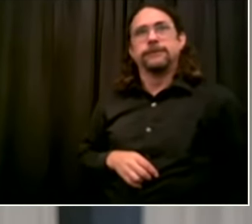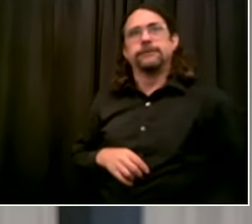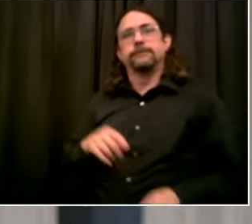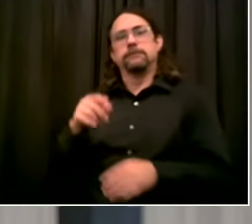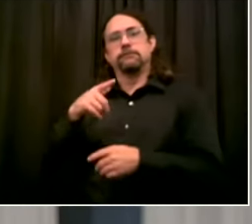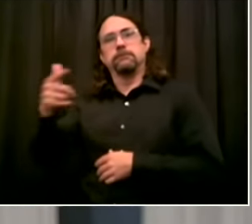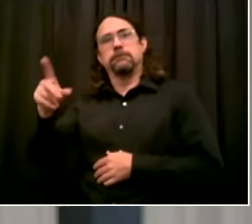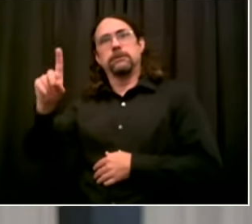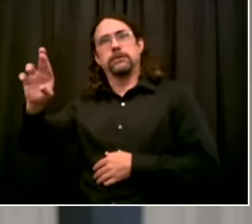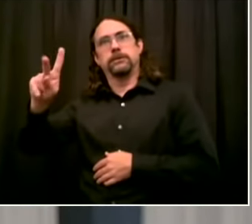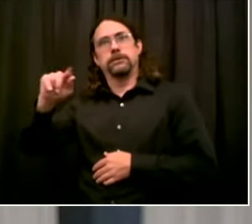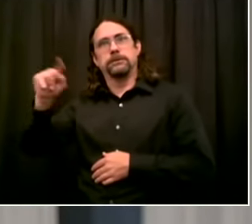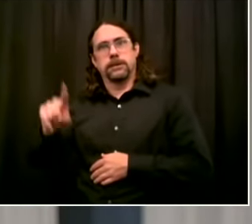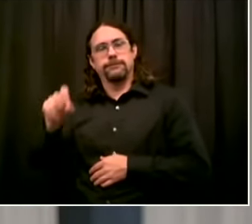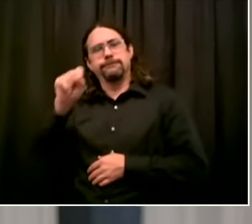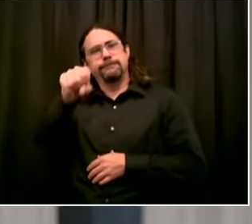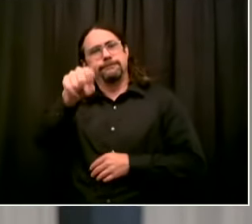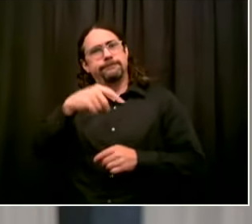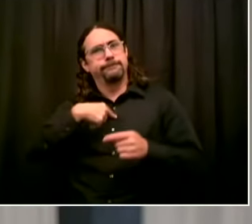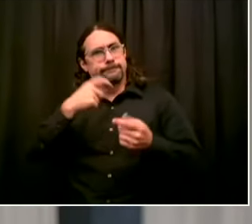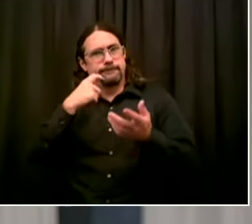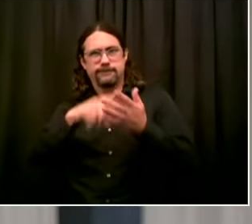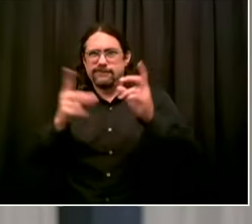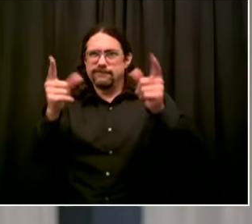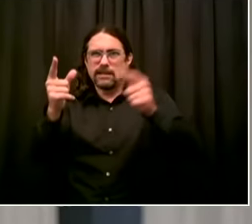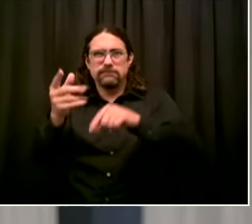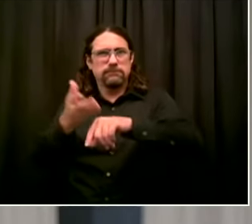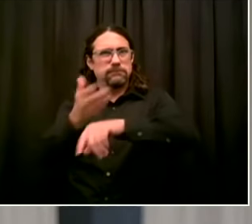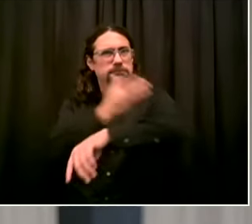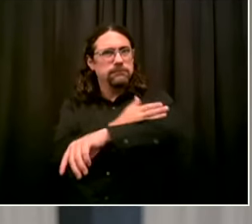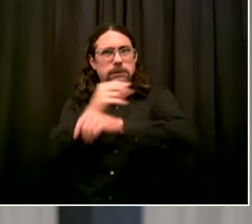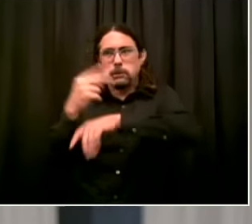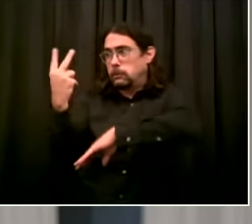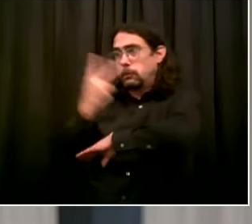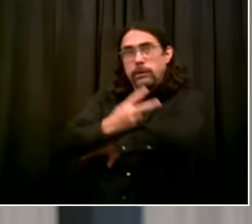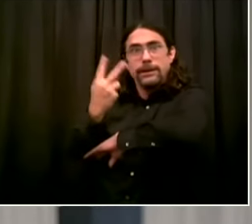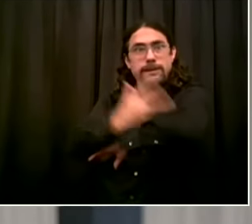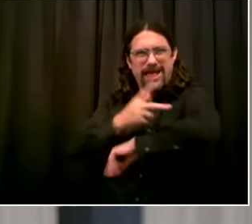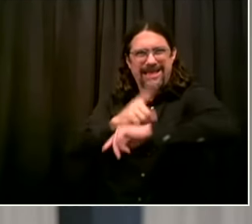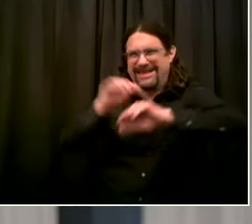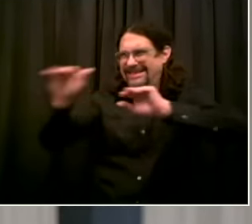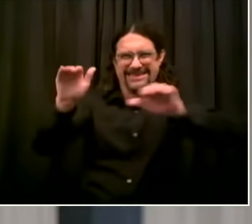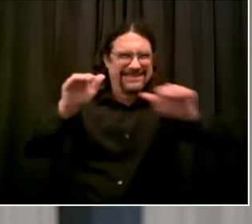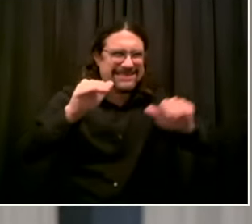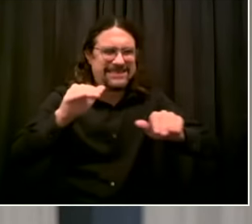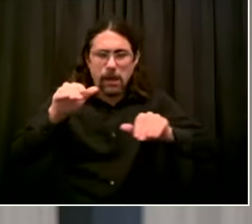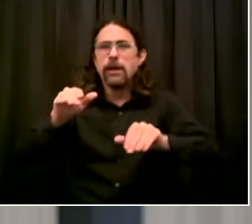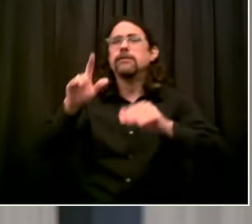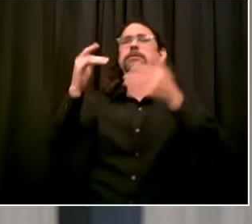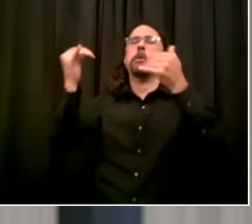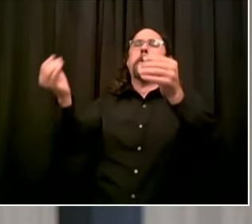CLEAR THAT THEY WILL BE SHUT DOWN AND THERE WILL BE GREULAR INSPECTIONS.